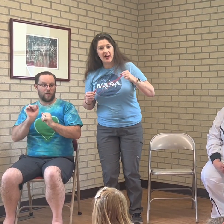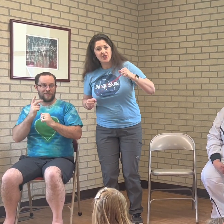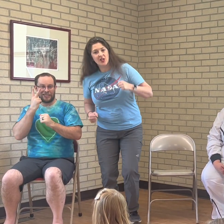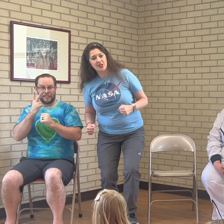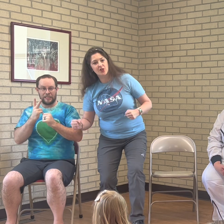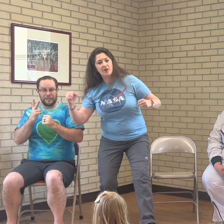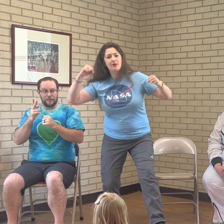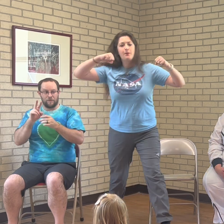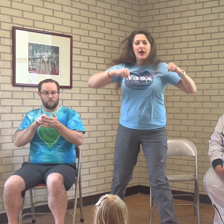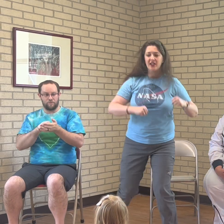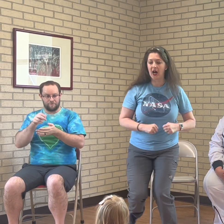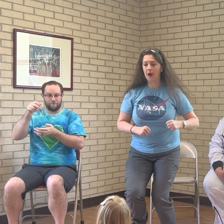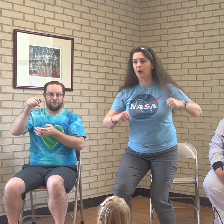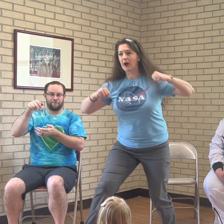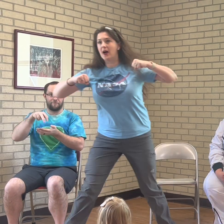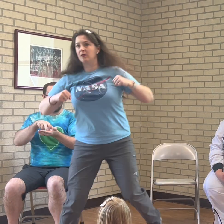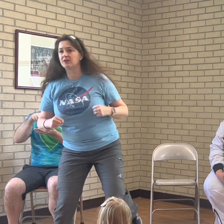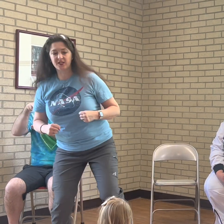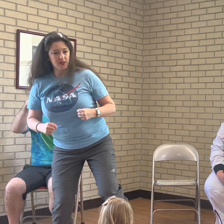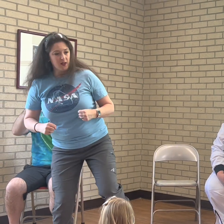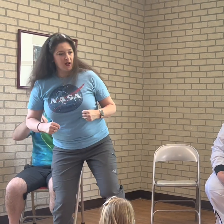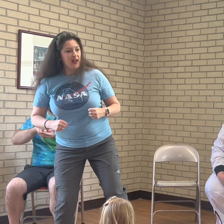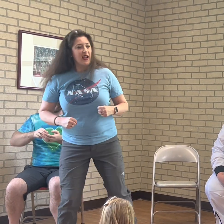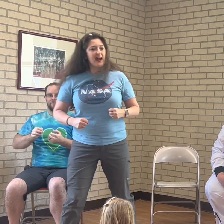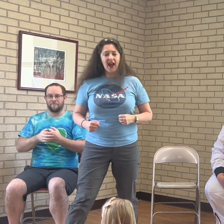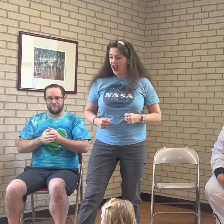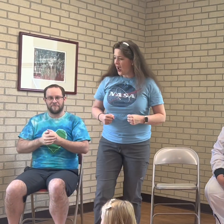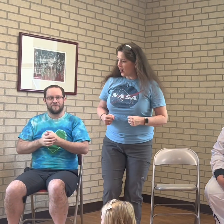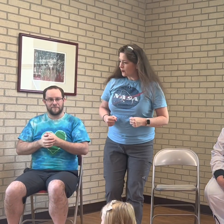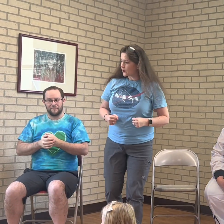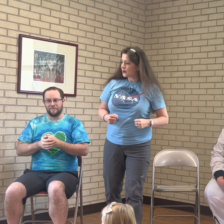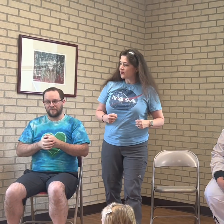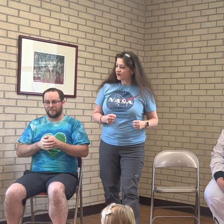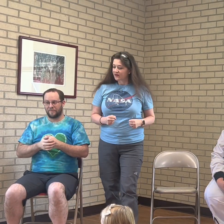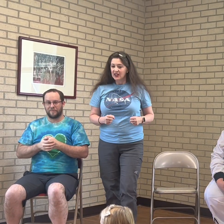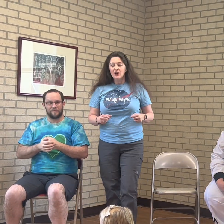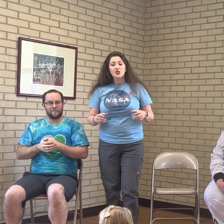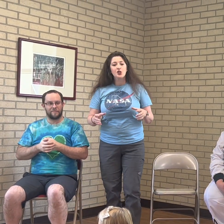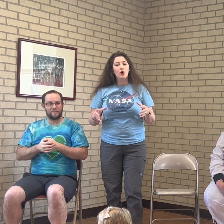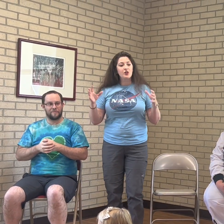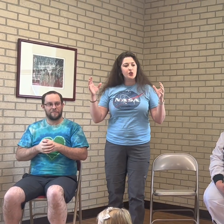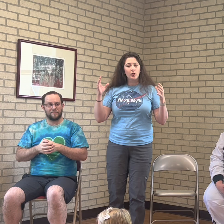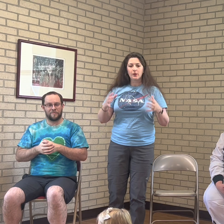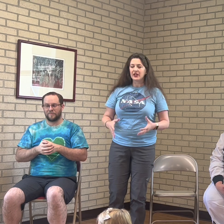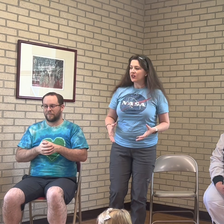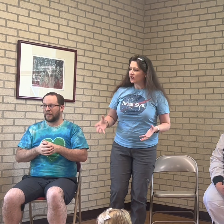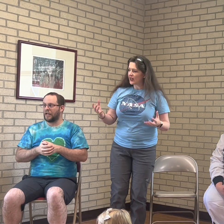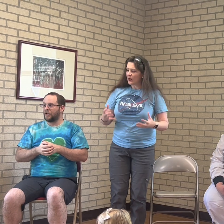of astronauts? They sort of, like, bunny hop around. So it'll be easier to pick